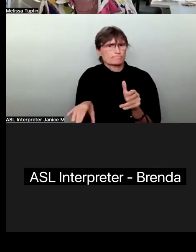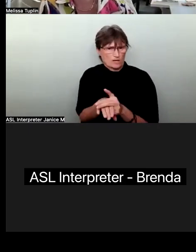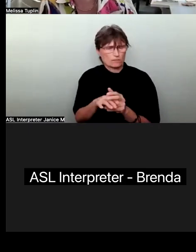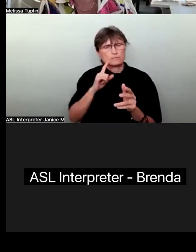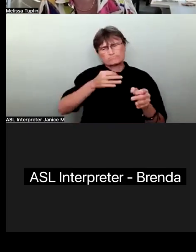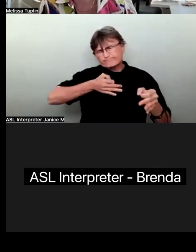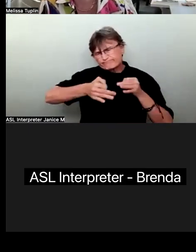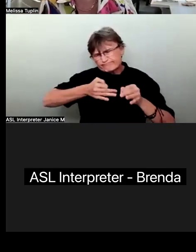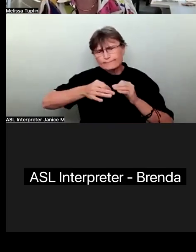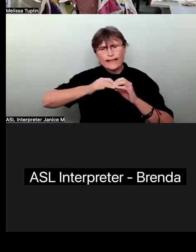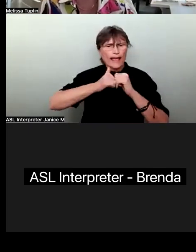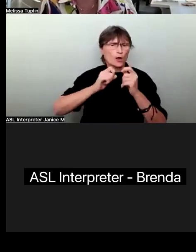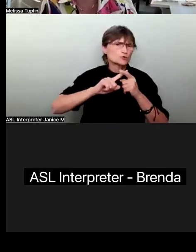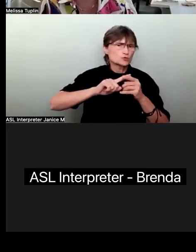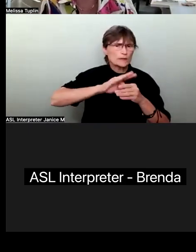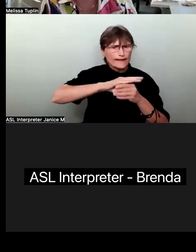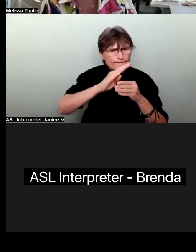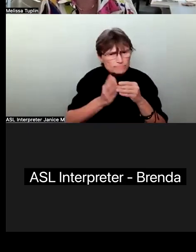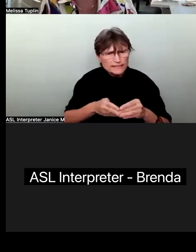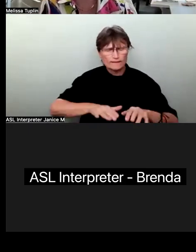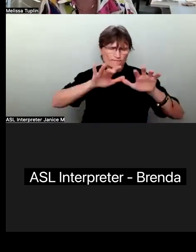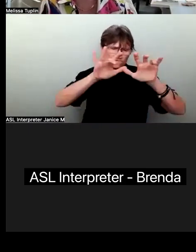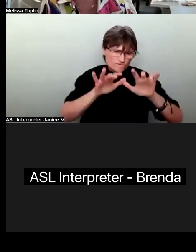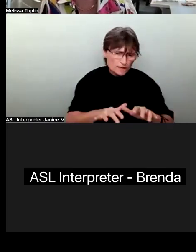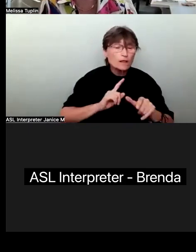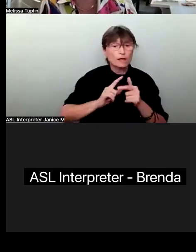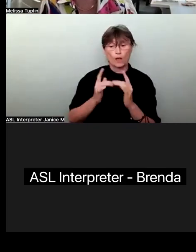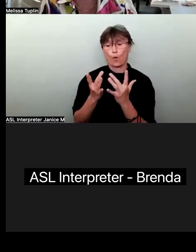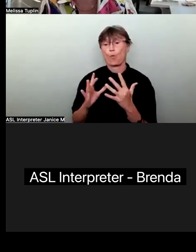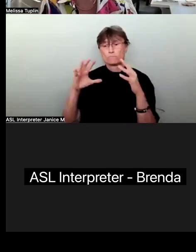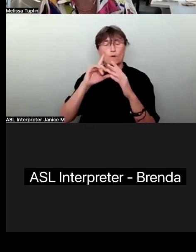how to complete them, and the website will be updated with the correct downloadable forms as